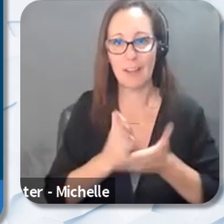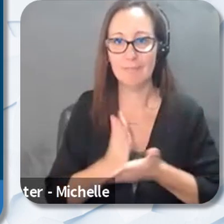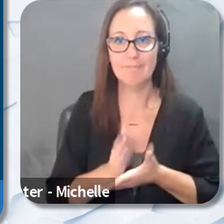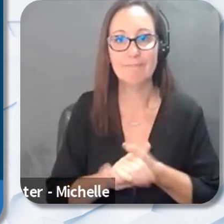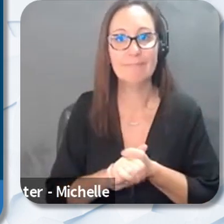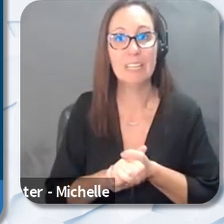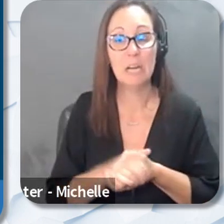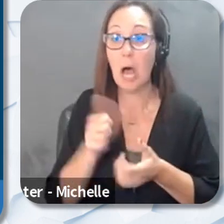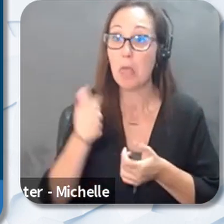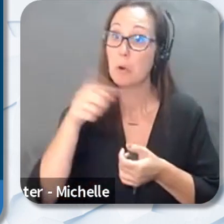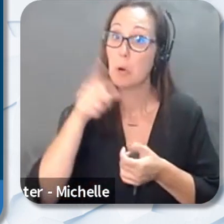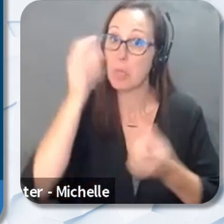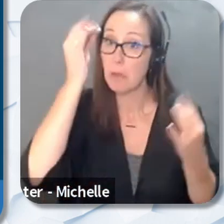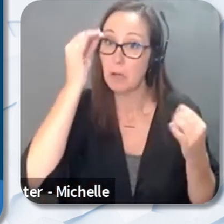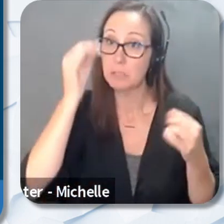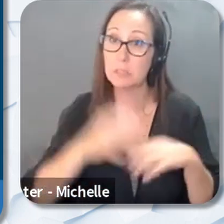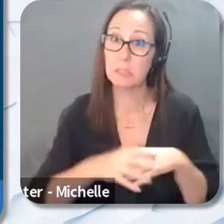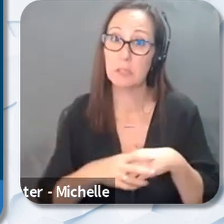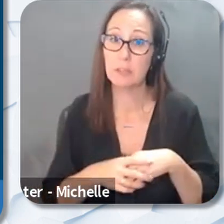Any other thoughts. Stephanie Ceminsky: I,